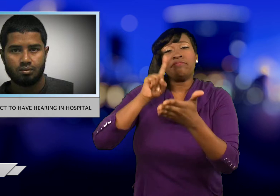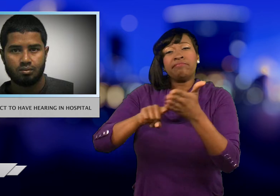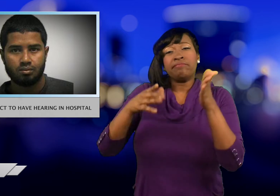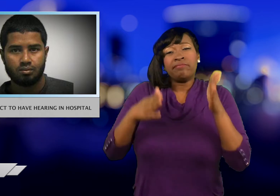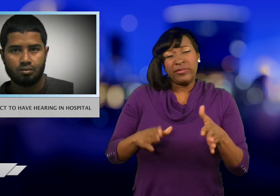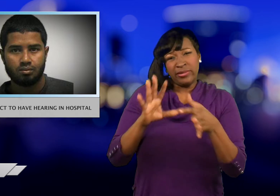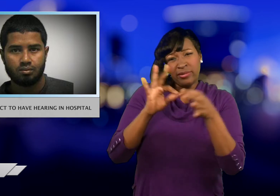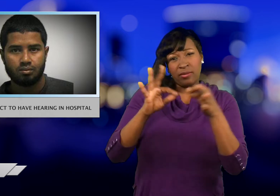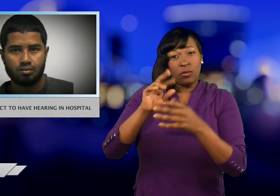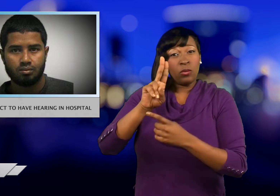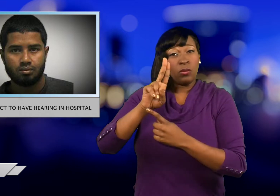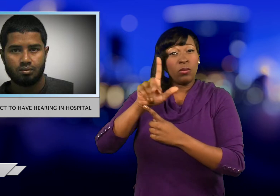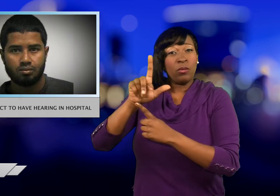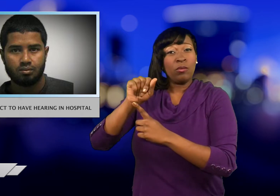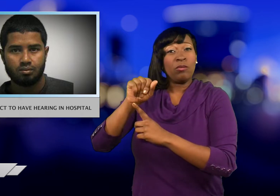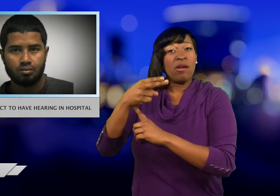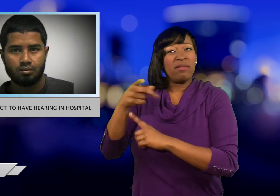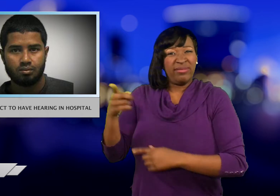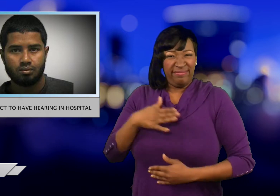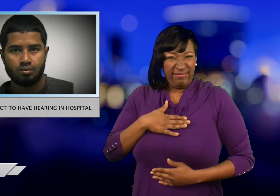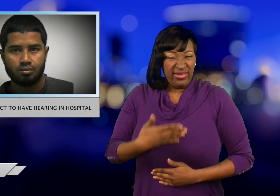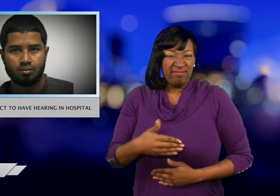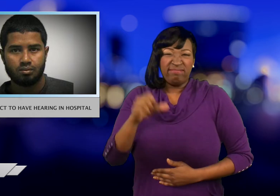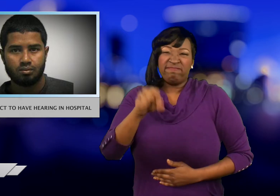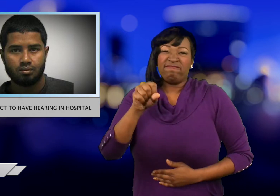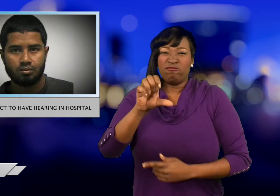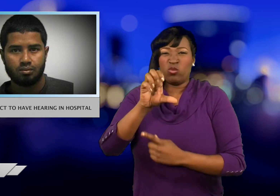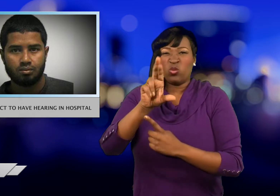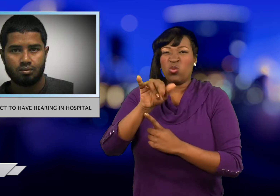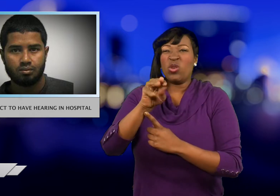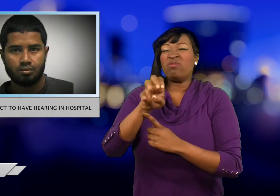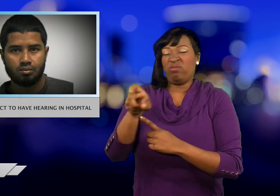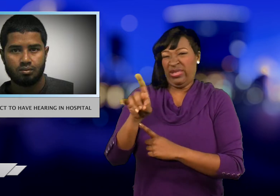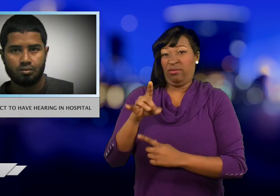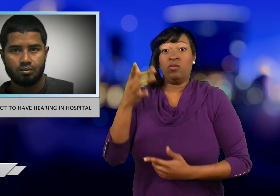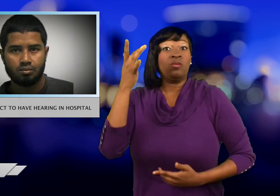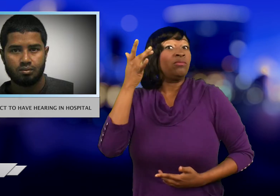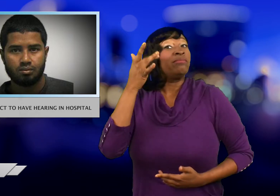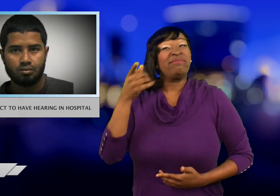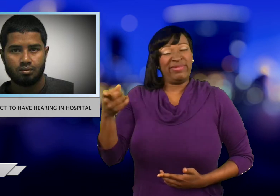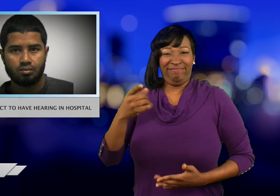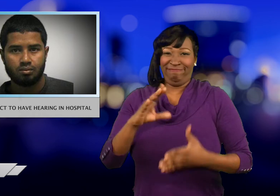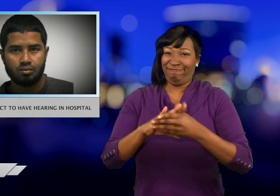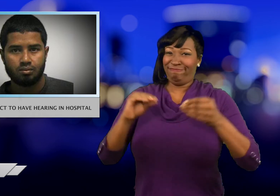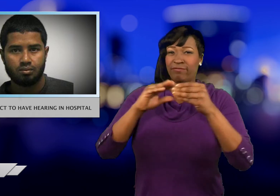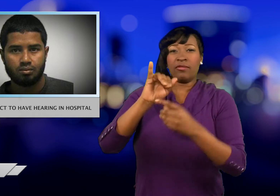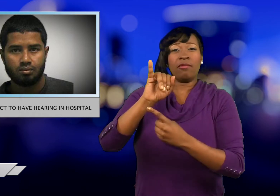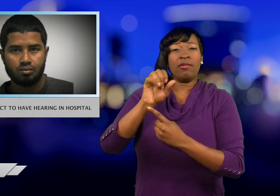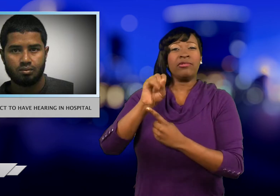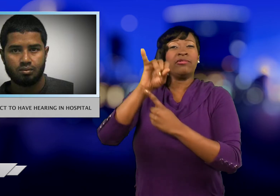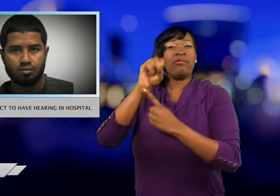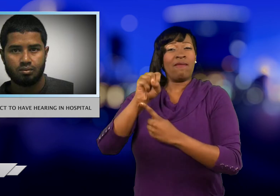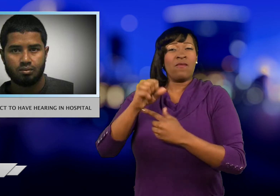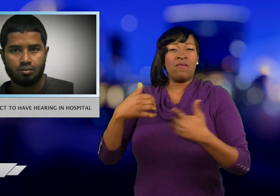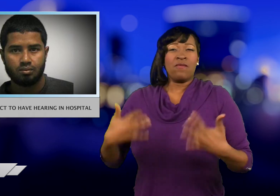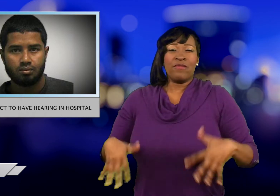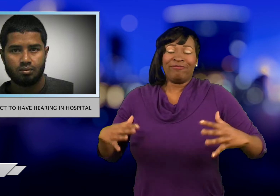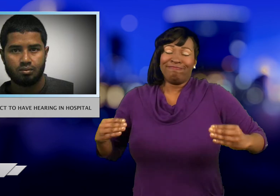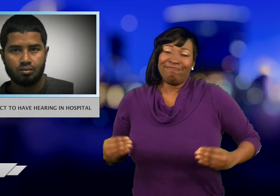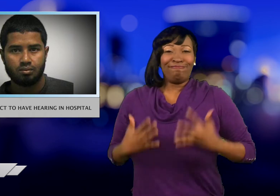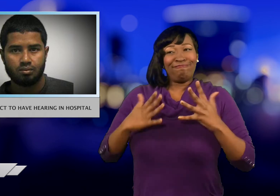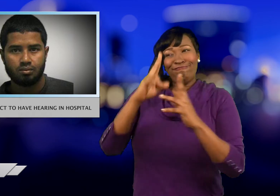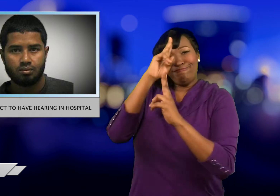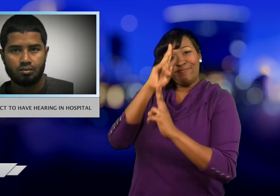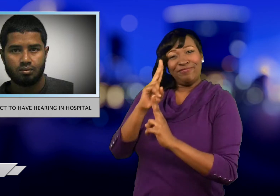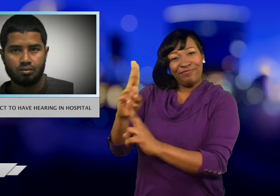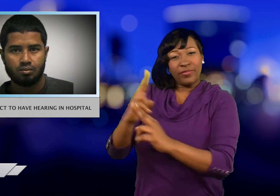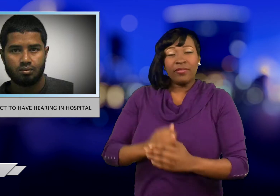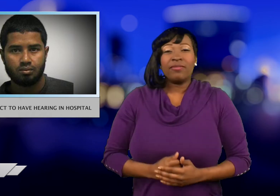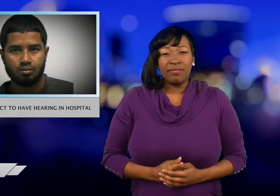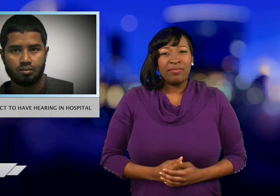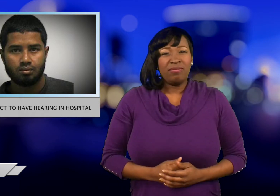Investigators say Ullah admitted to the crime and said he was inspired by Isis.